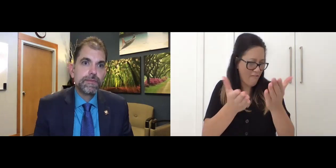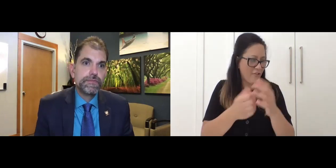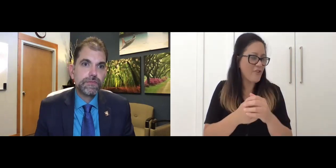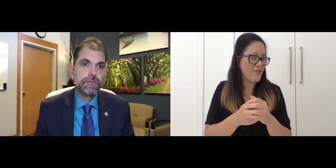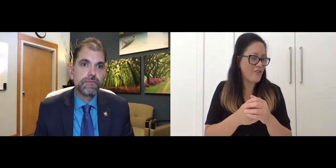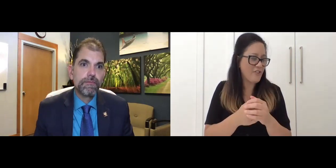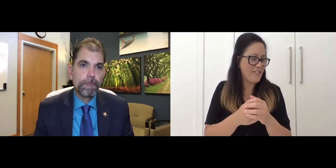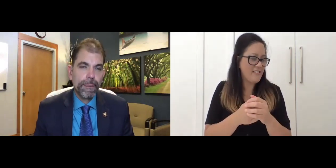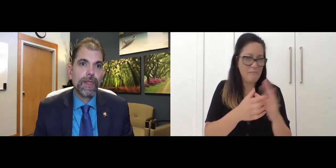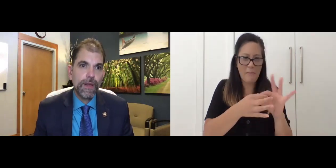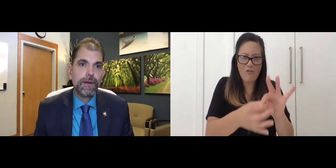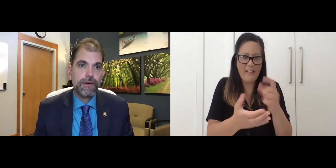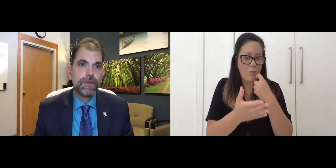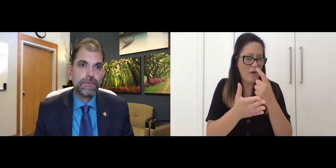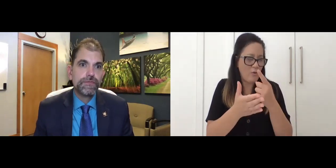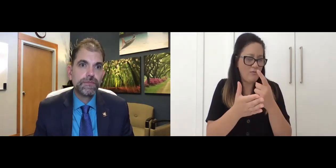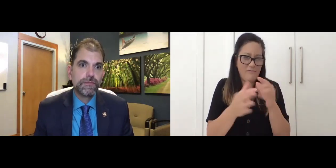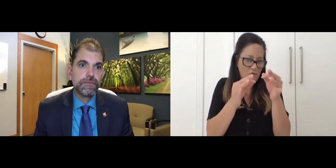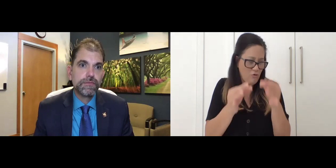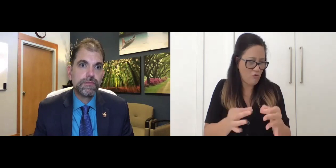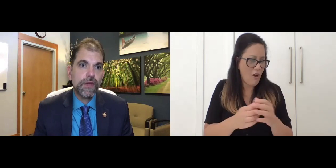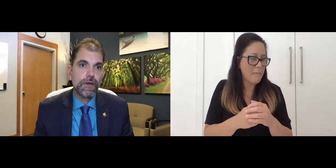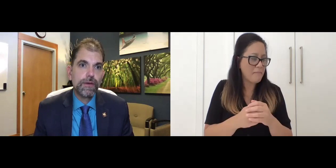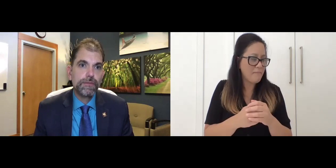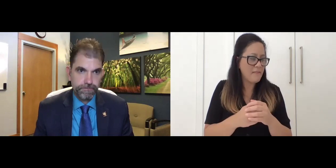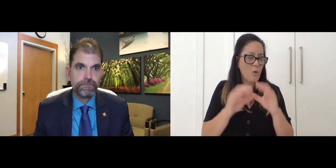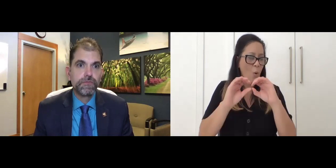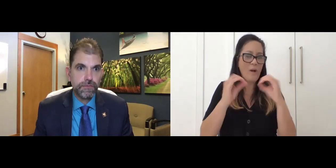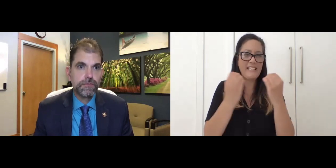and I see that another service you offer